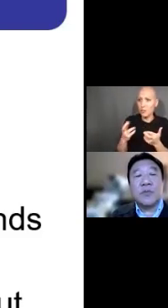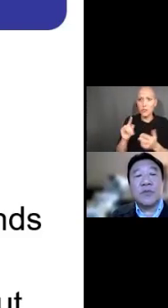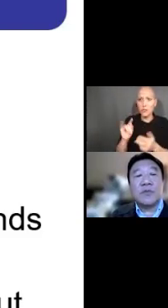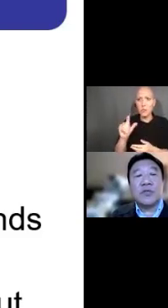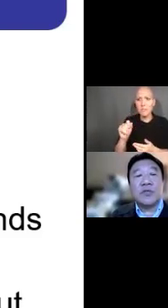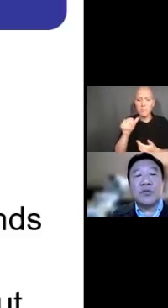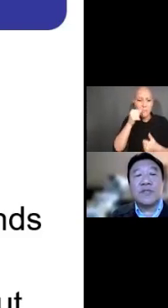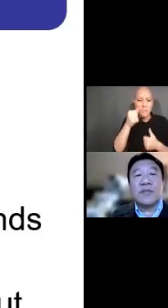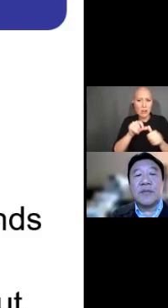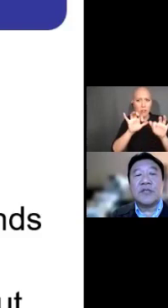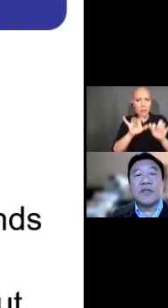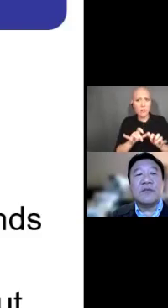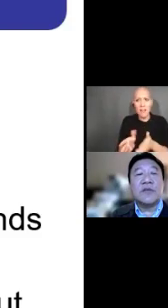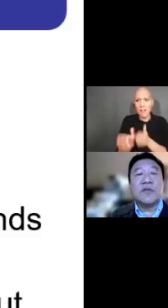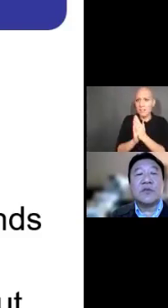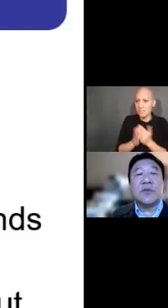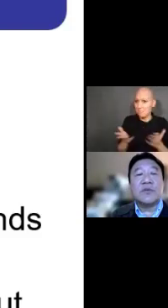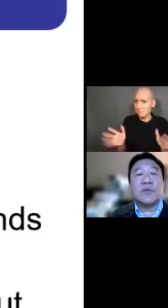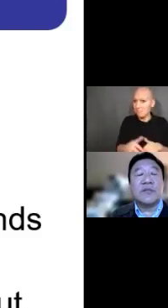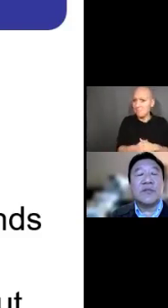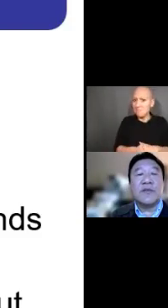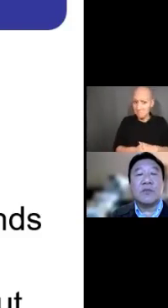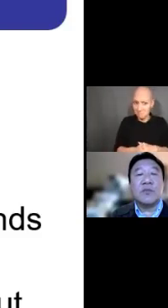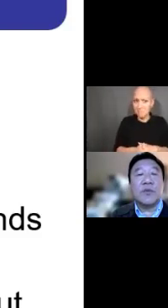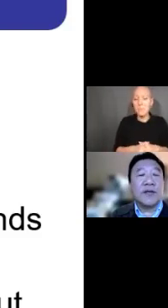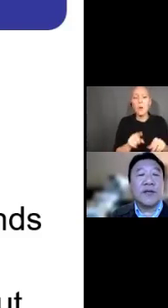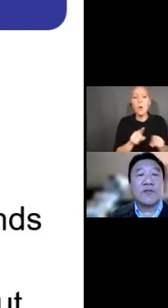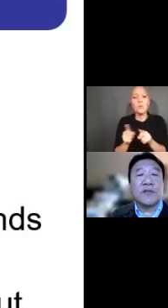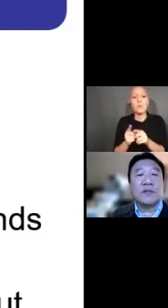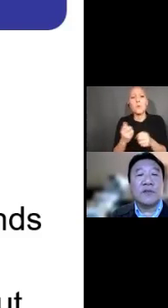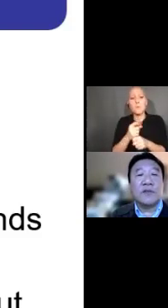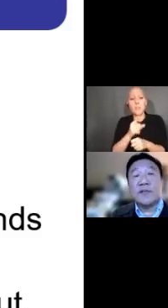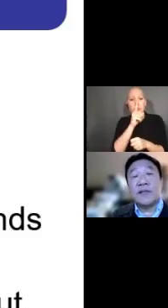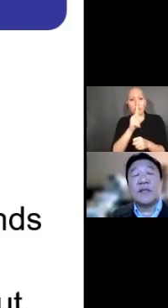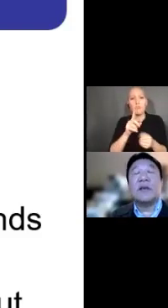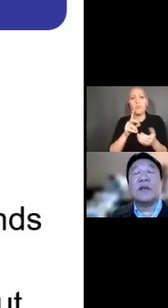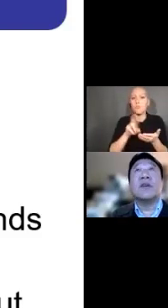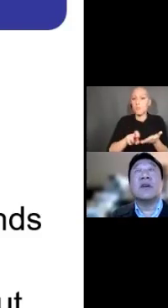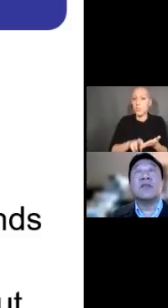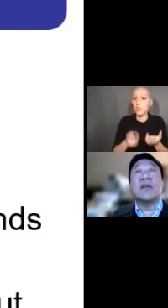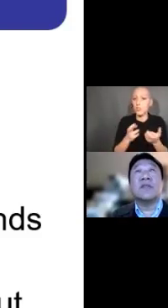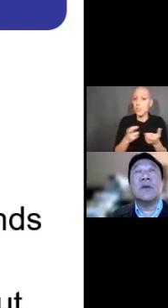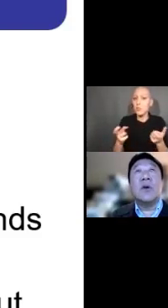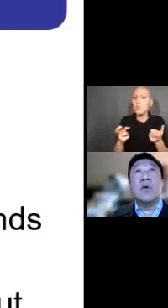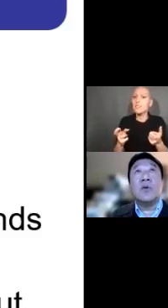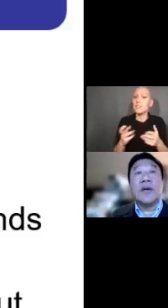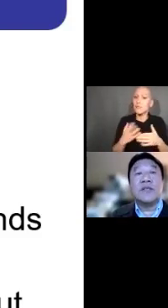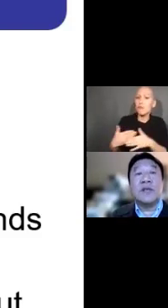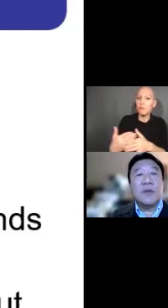was to ensure dissemination of research resources developed with NIH funds, as I said, under contracts or grants,